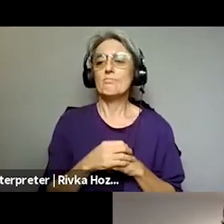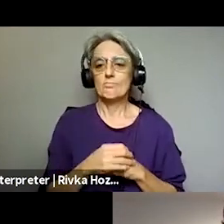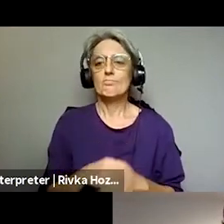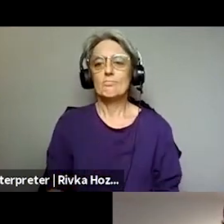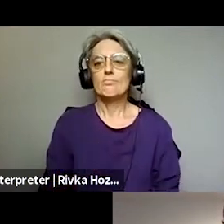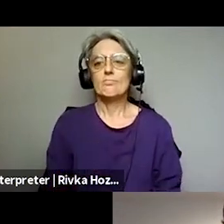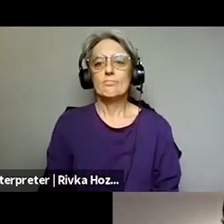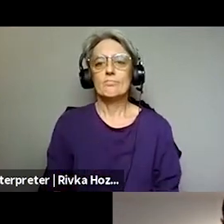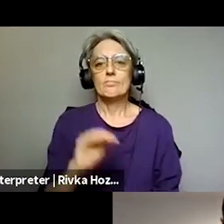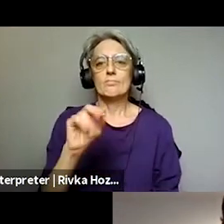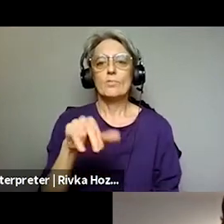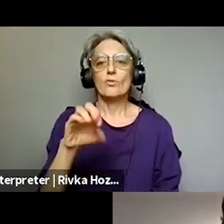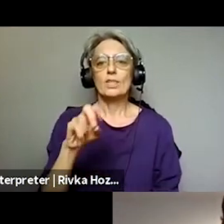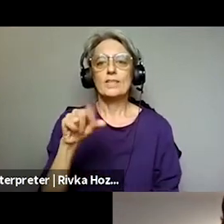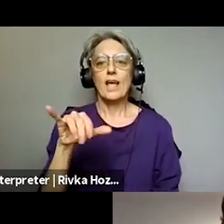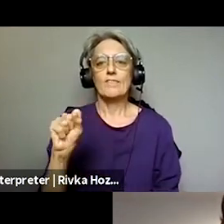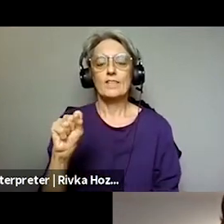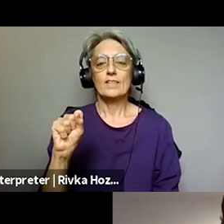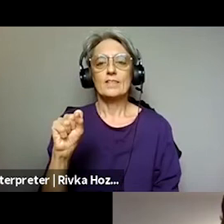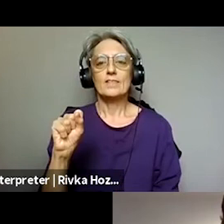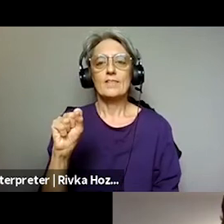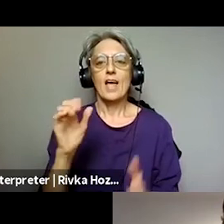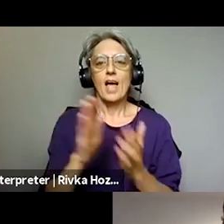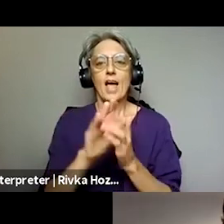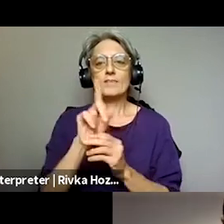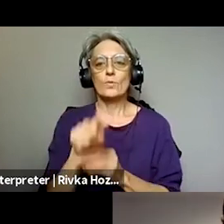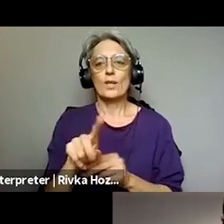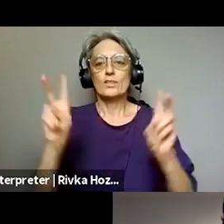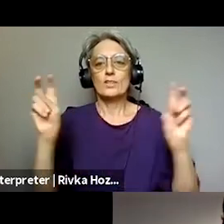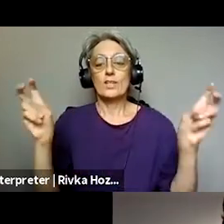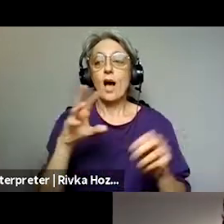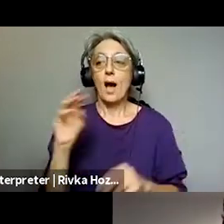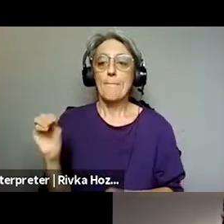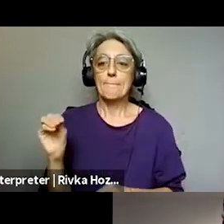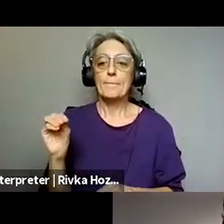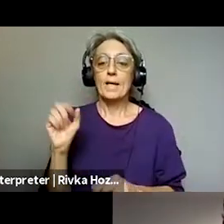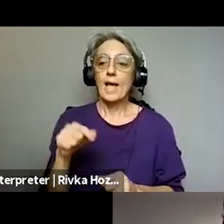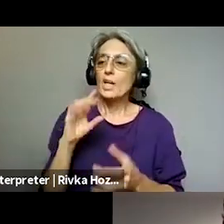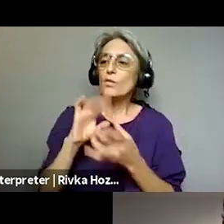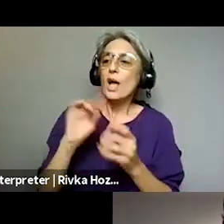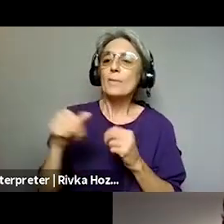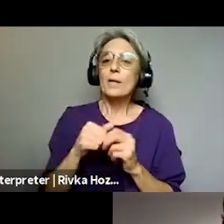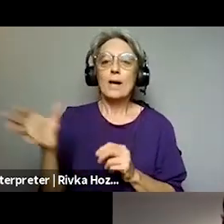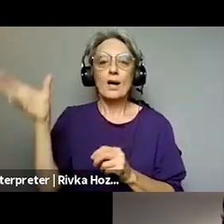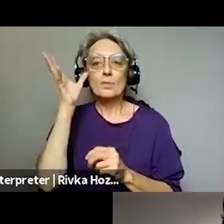Maurice Davis asked “Can you comment on paternal involvement or the lack thereof